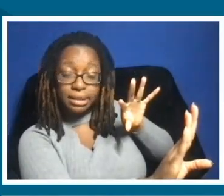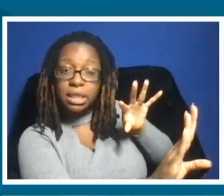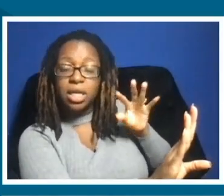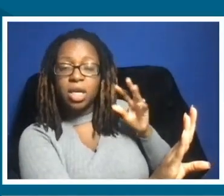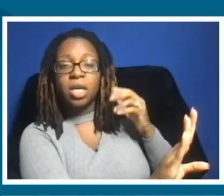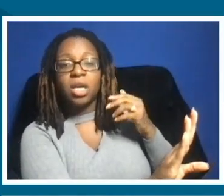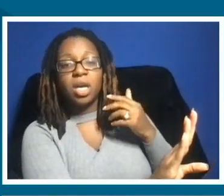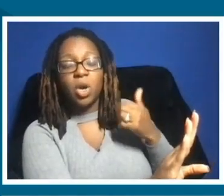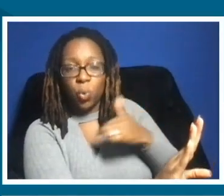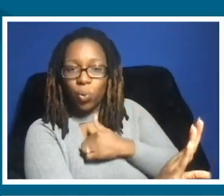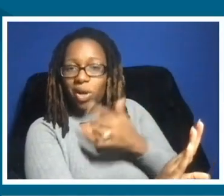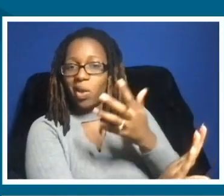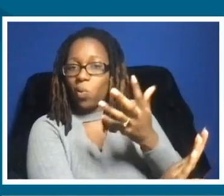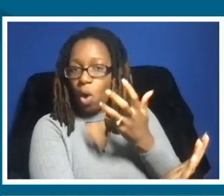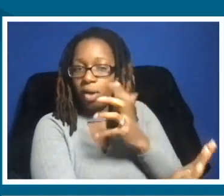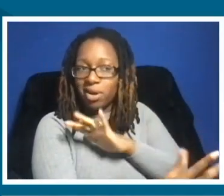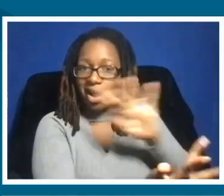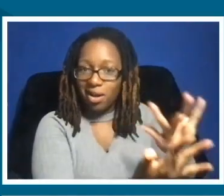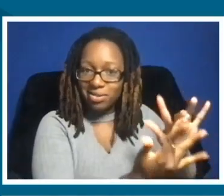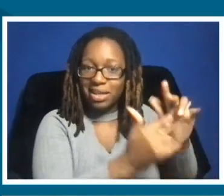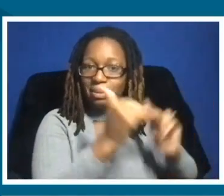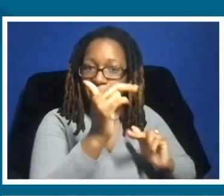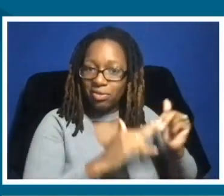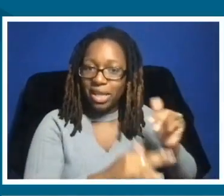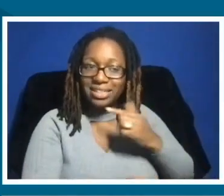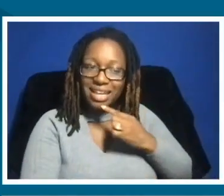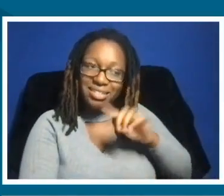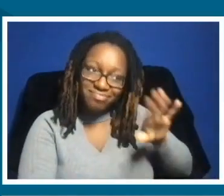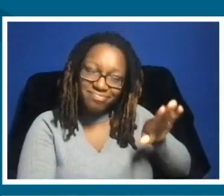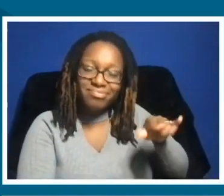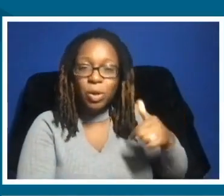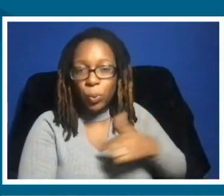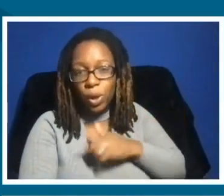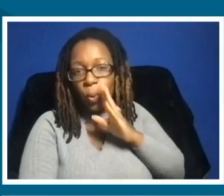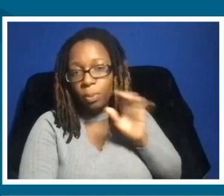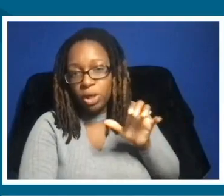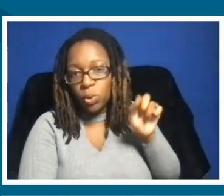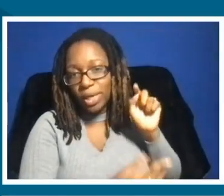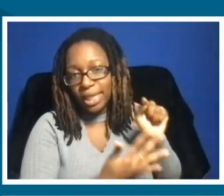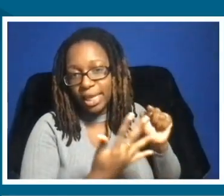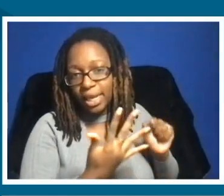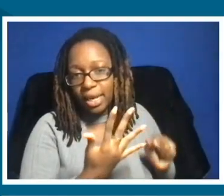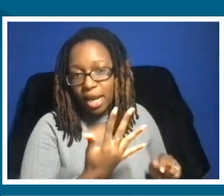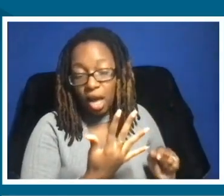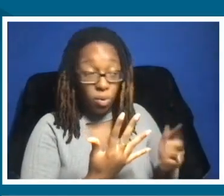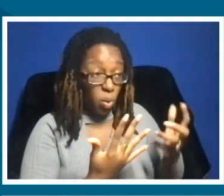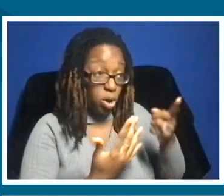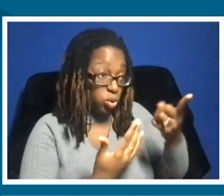we want to reach out to that building and say hey we'd like to do this and you